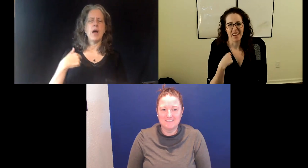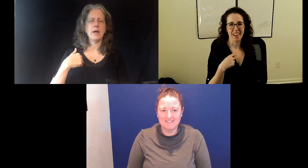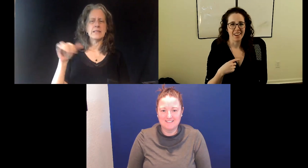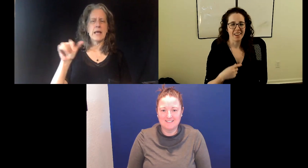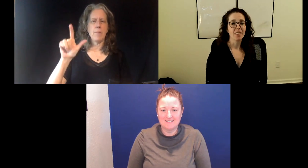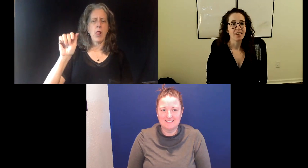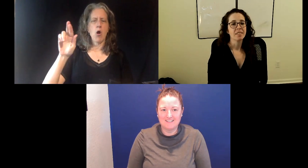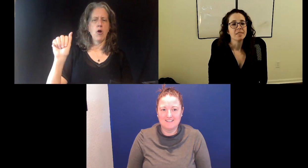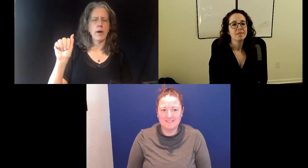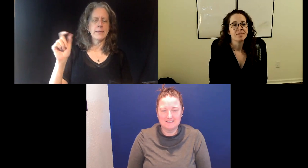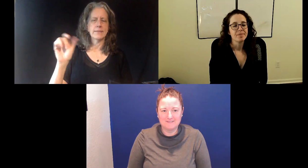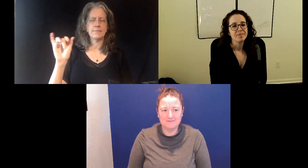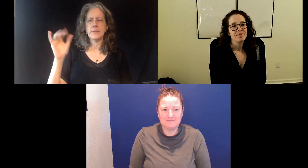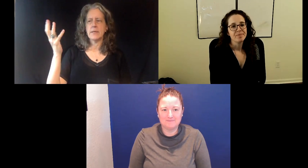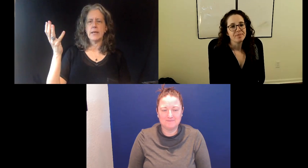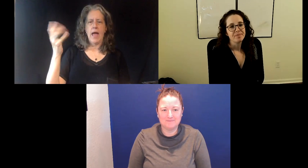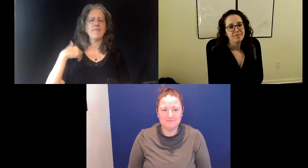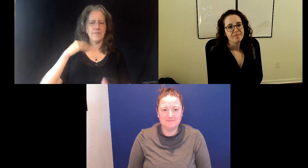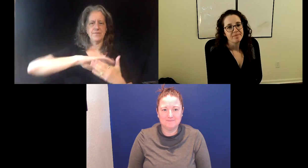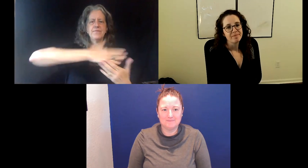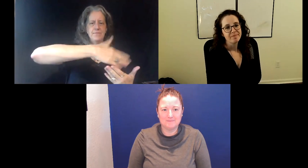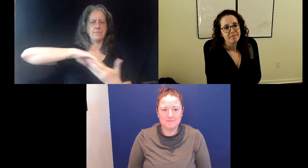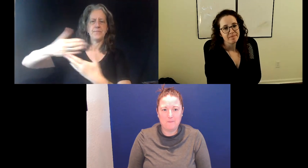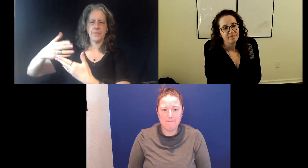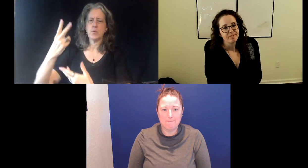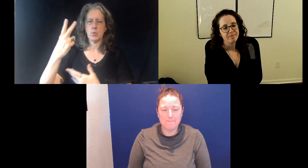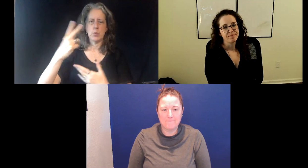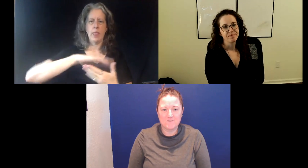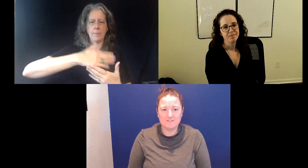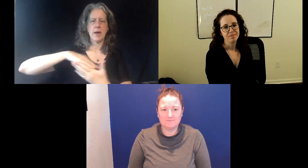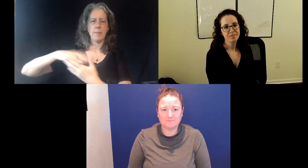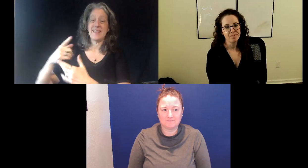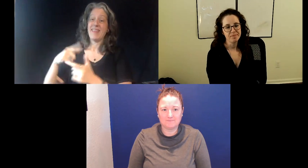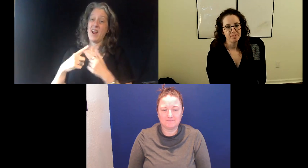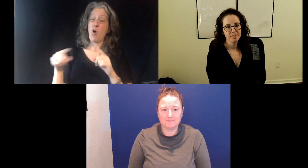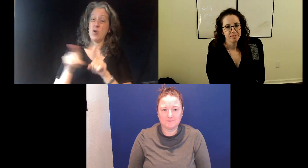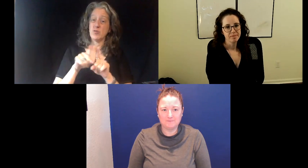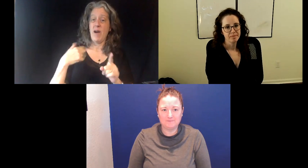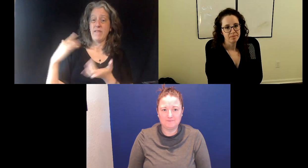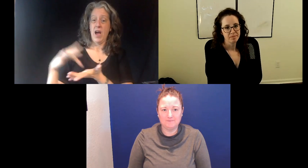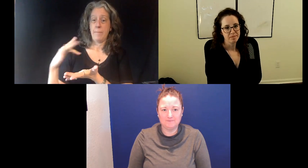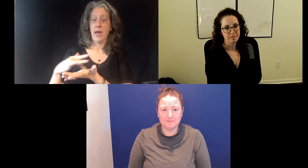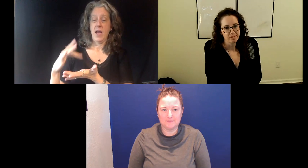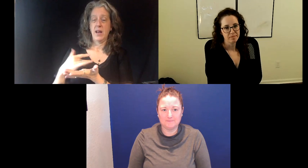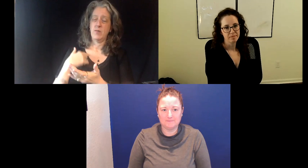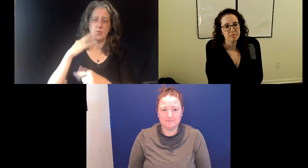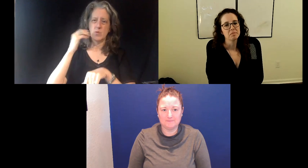yeah definitely and also laura um it was like um with the two laptops that you said you have like